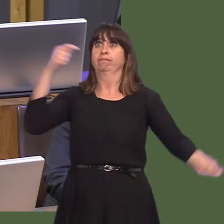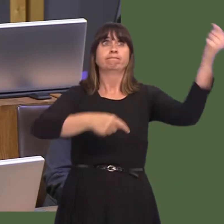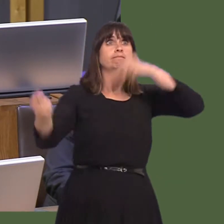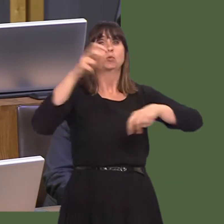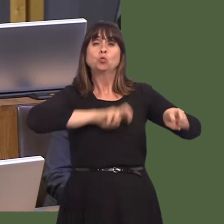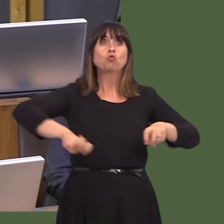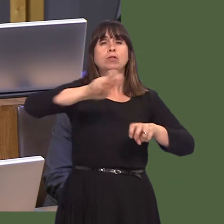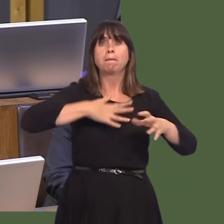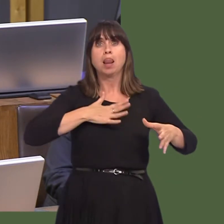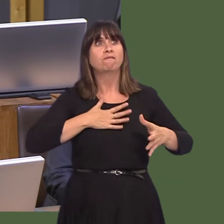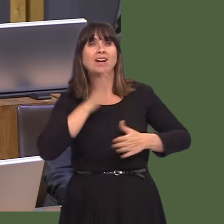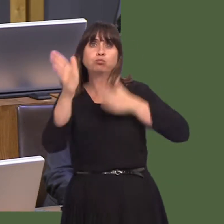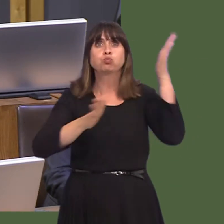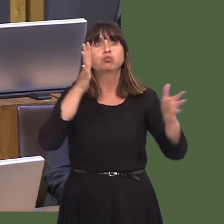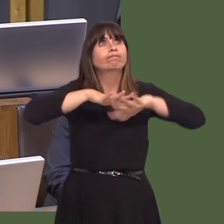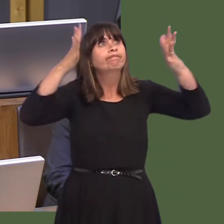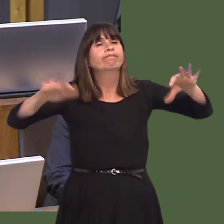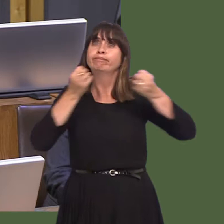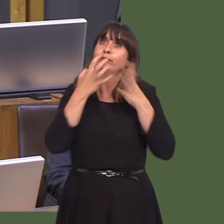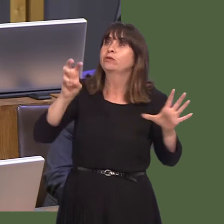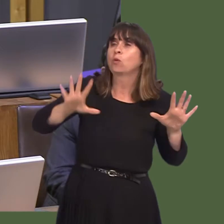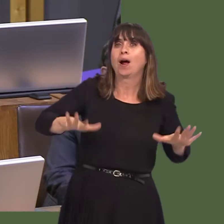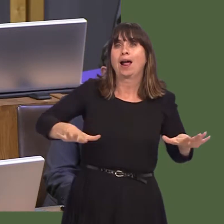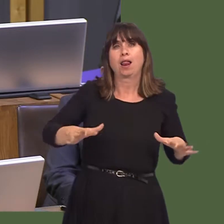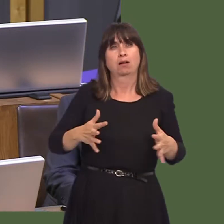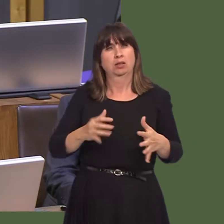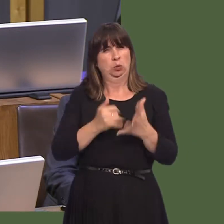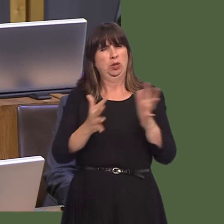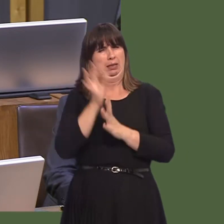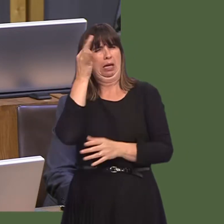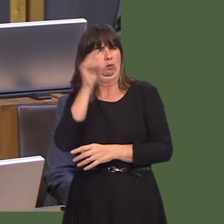tourism spots, I think this was a bit of a strange and muddled plan from Swansea council.